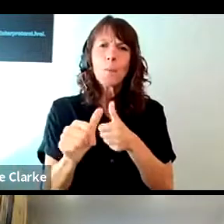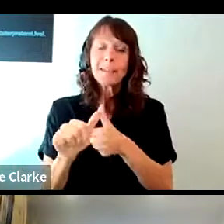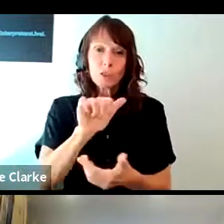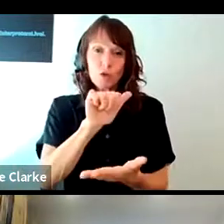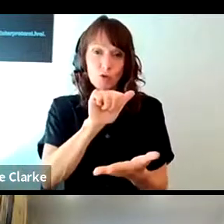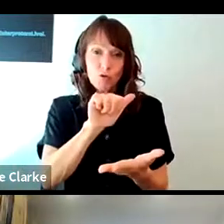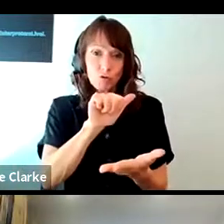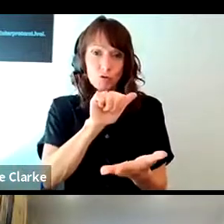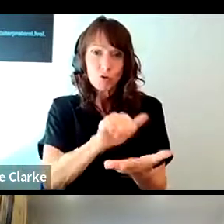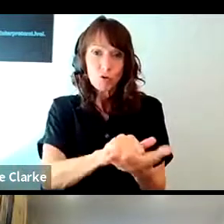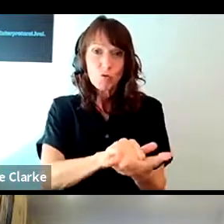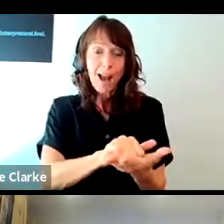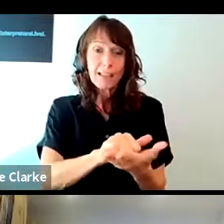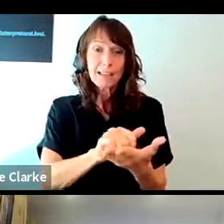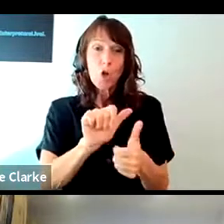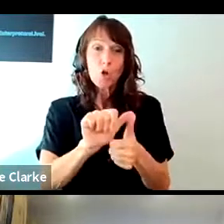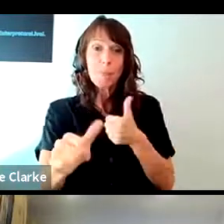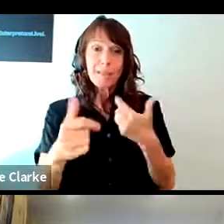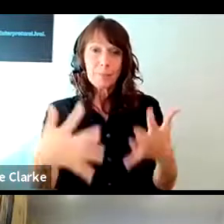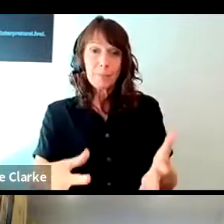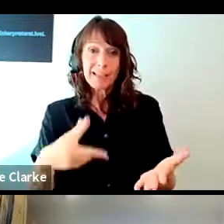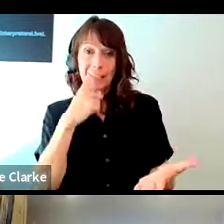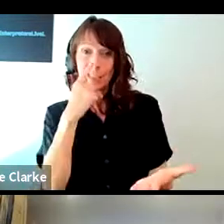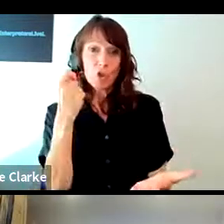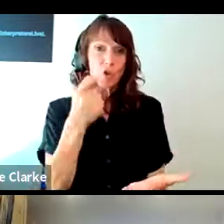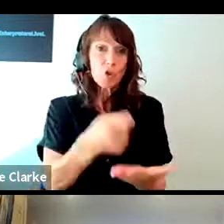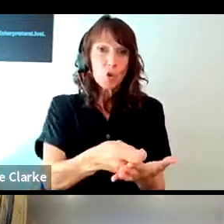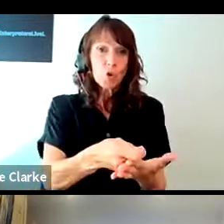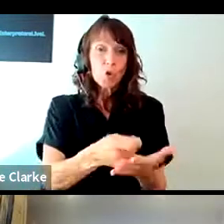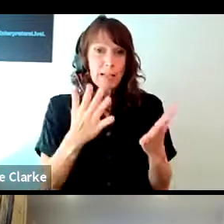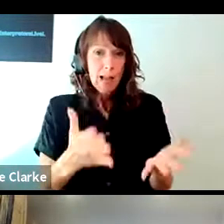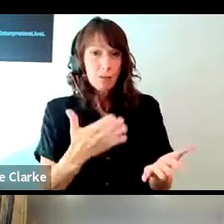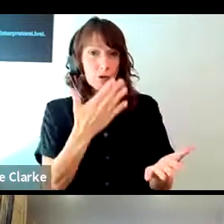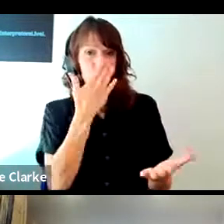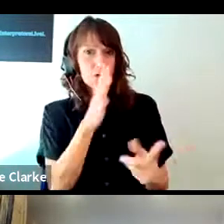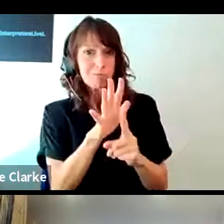companies being sued and having effectively accountability and forced on them. And